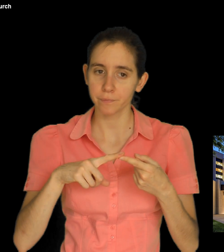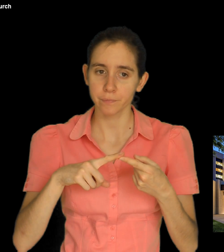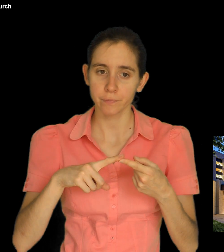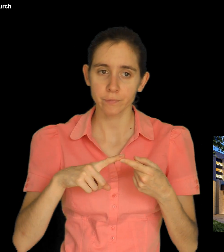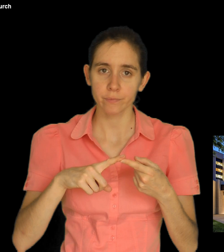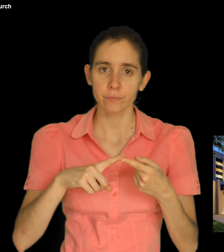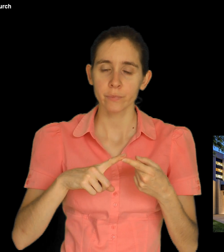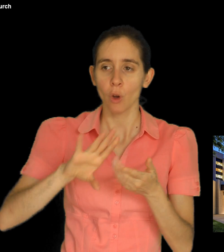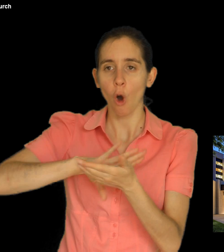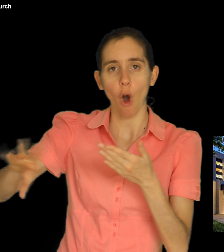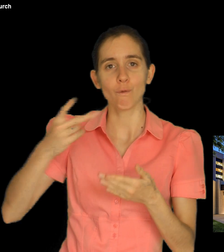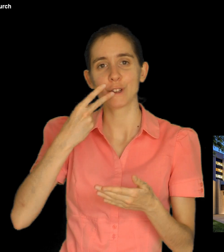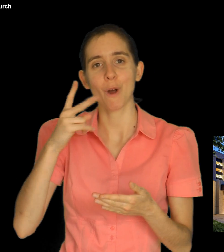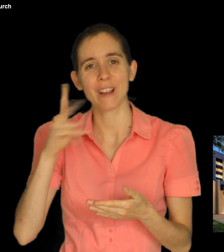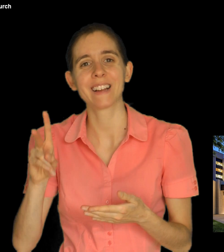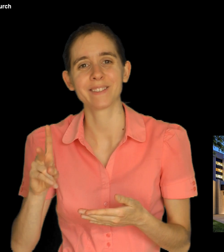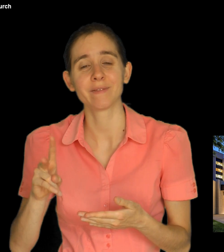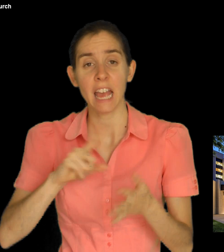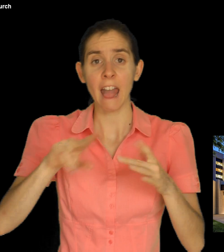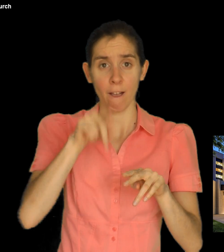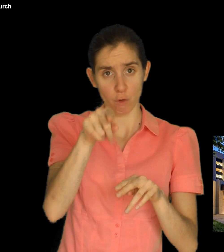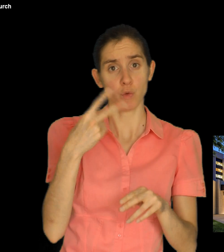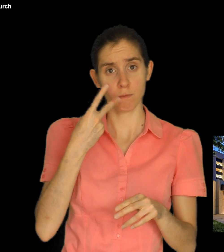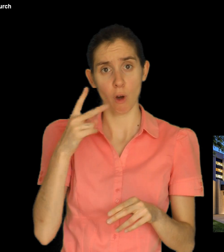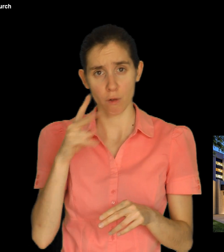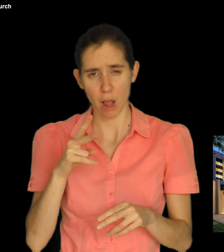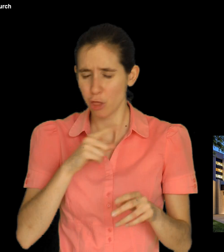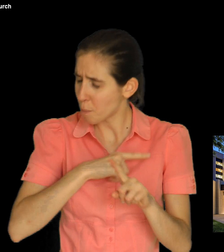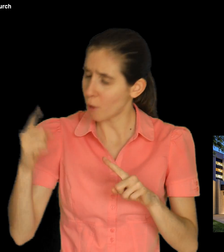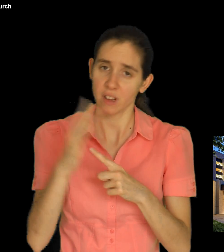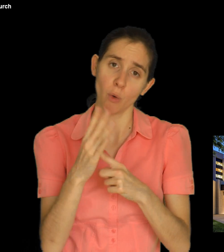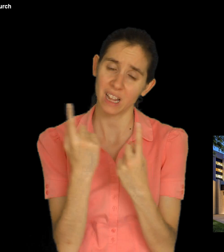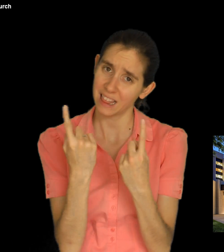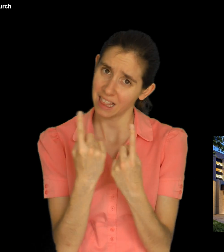smoke-free lifestyle. If you're a smoker, the most important thing you can do to